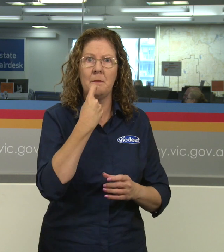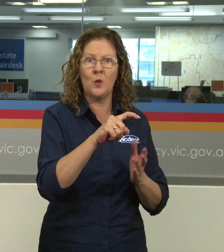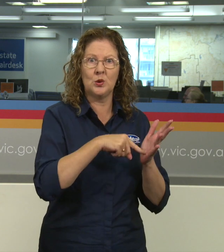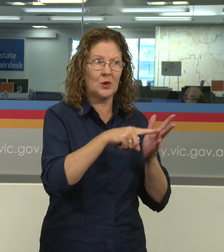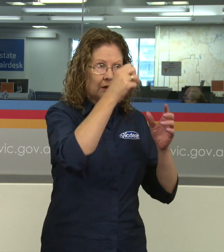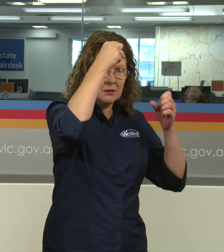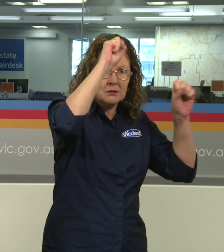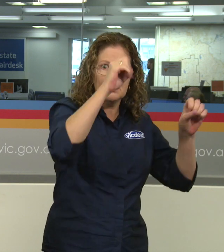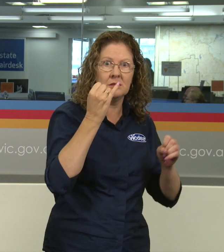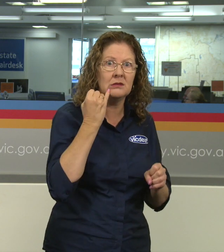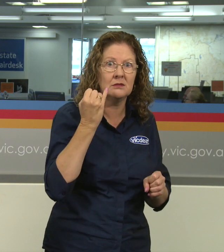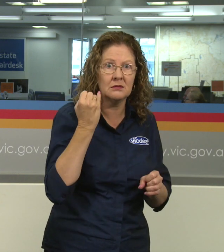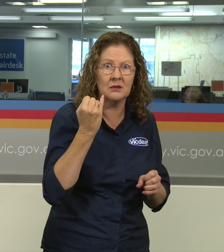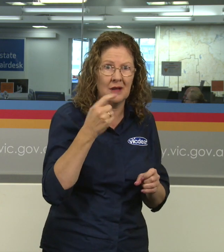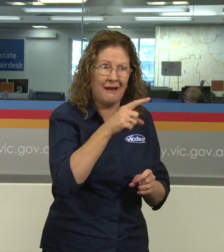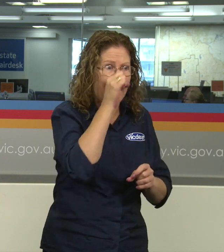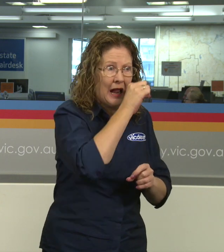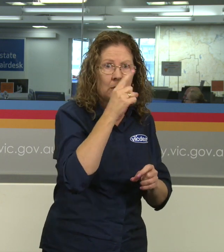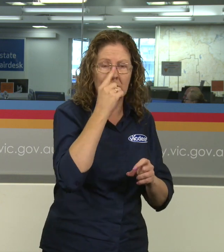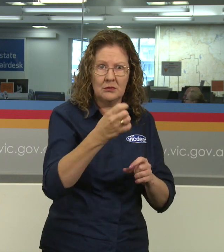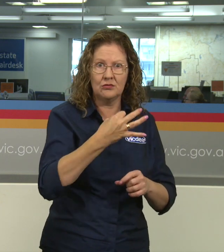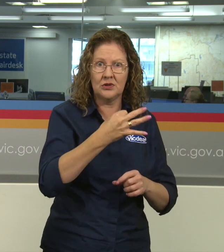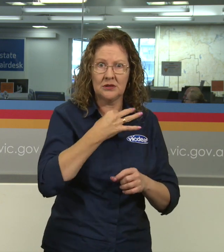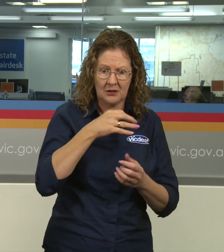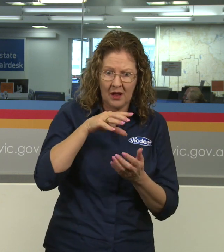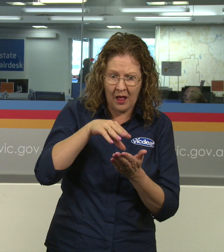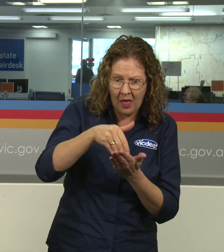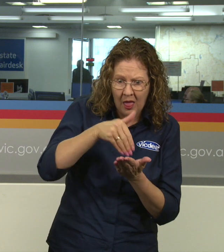Livestock are at real risk from poisoning by blue-green algae, and producers are advised